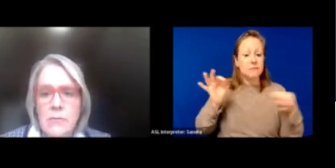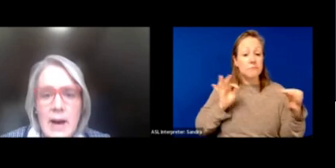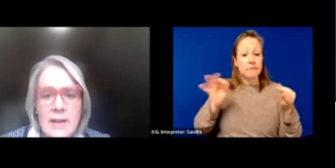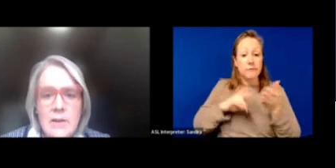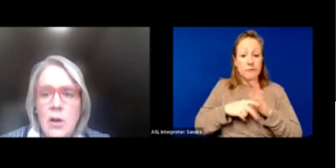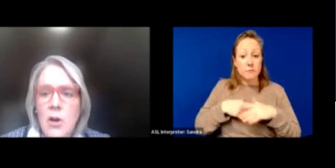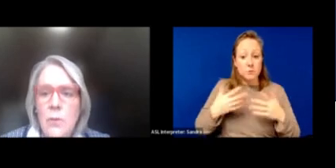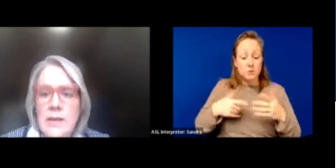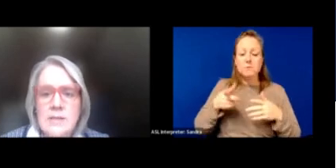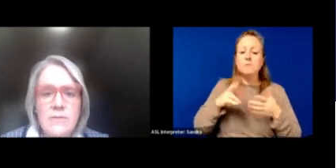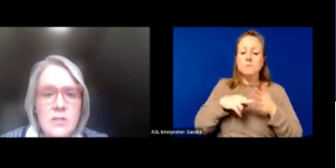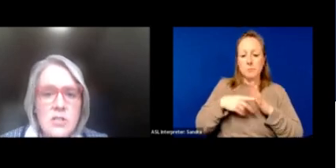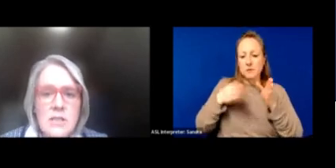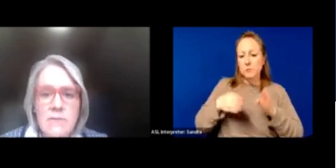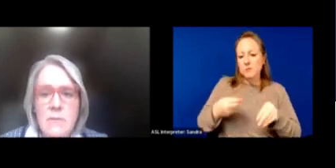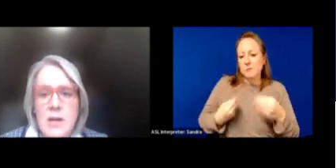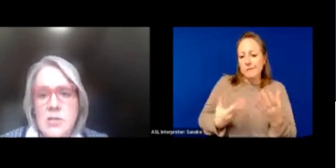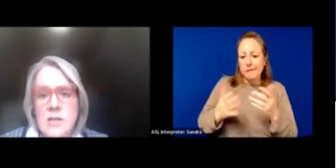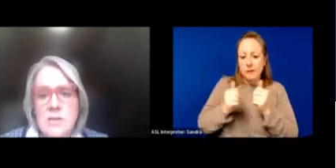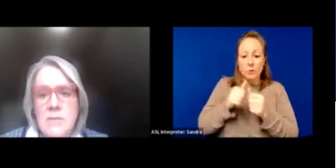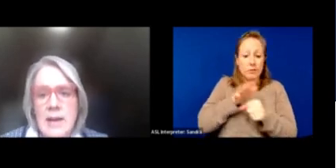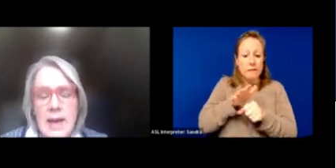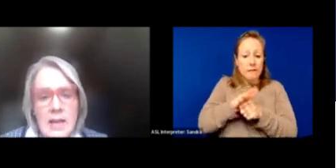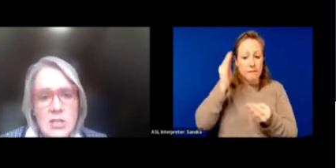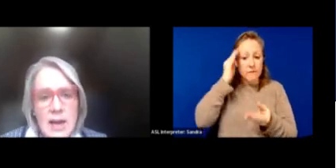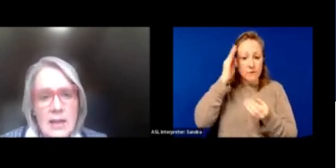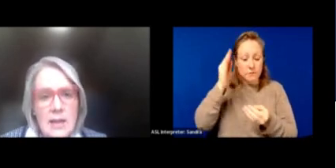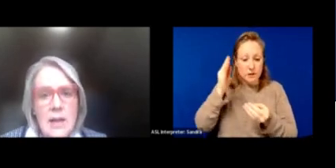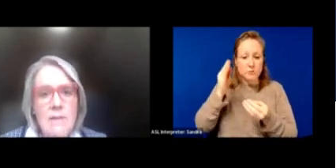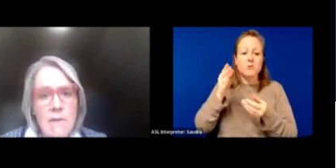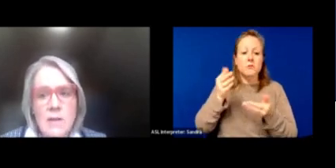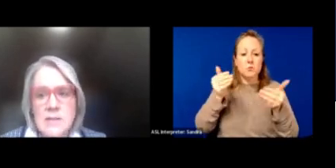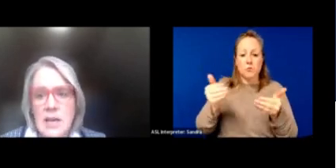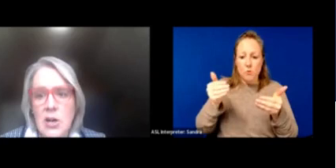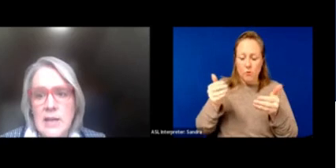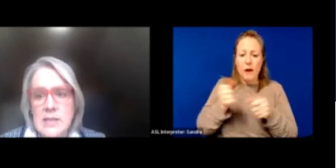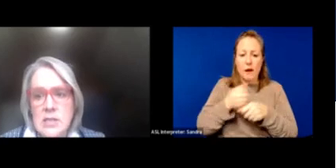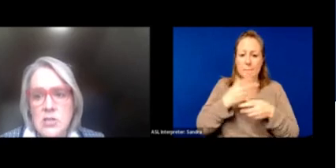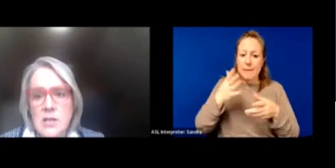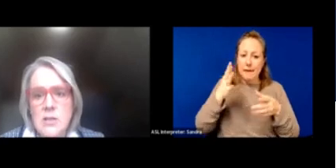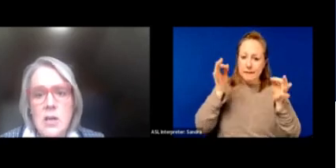provided with sufficient information and to make an educated and voluntary decision